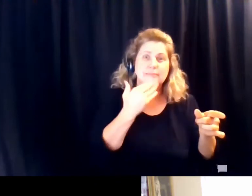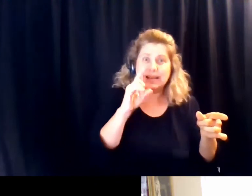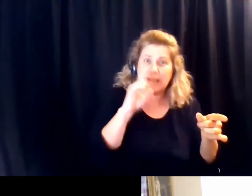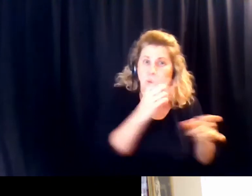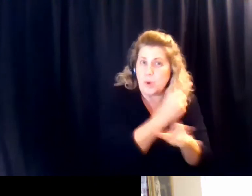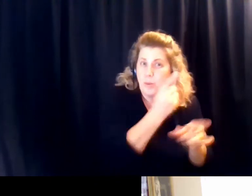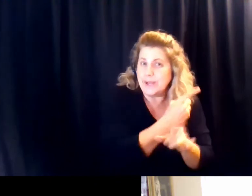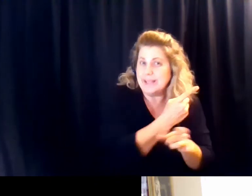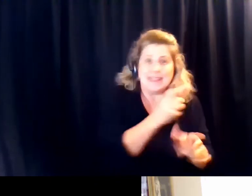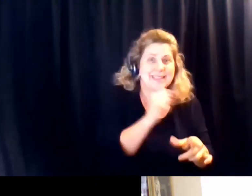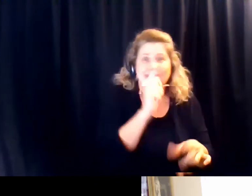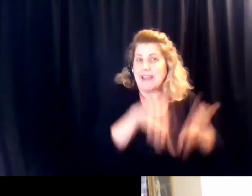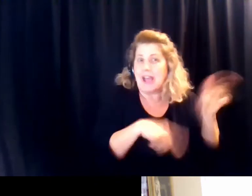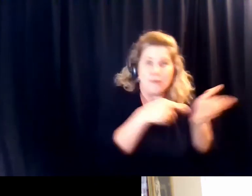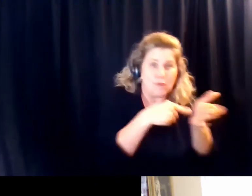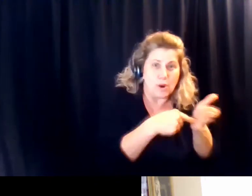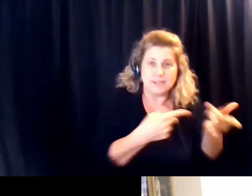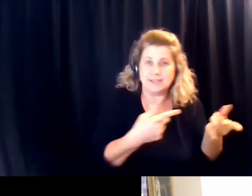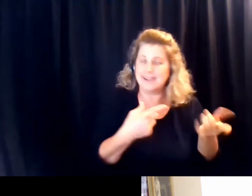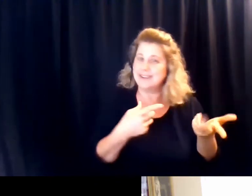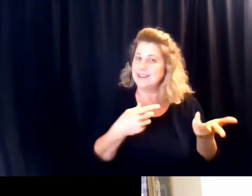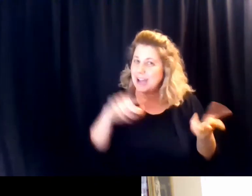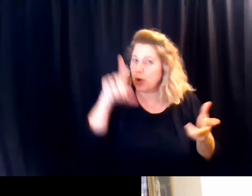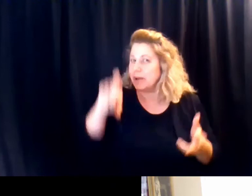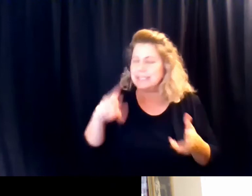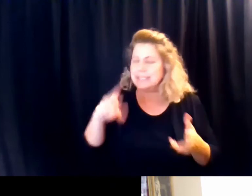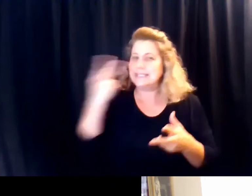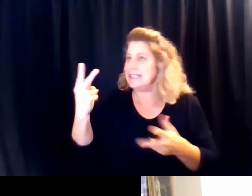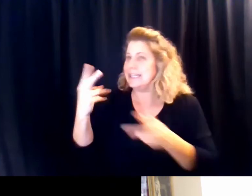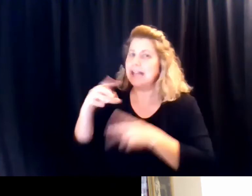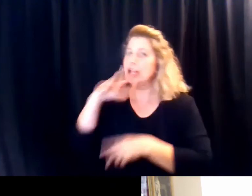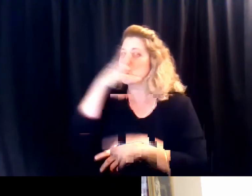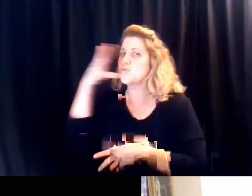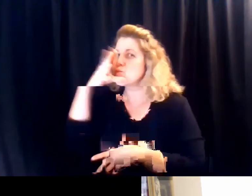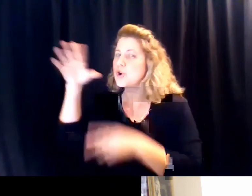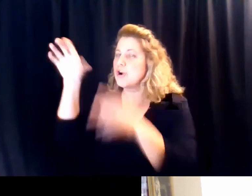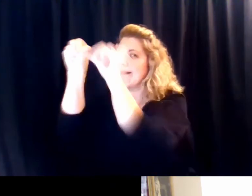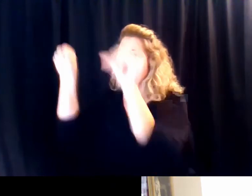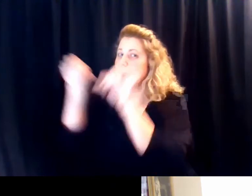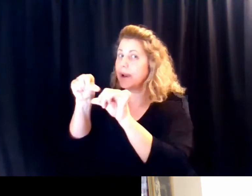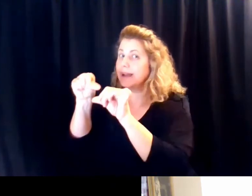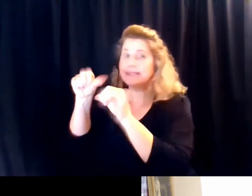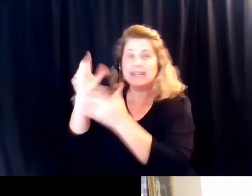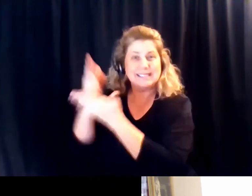Judith Heumann: They can be speaking to people if you're unable to speak for yourself. Obviously if you're able to speak for yourself, you need to be doing that.